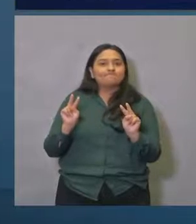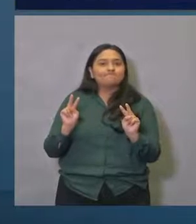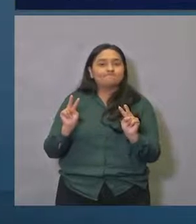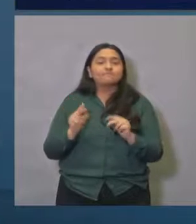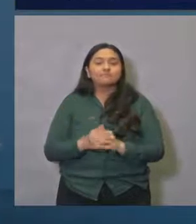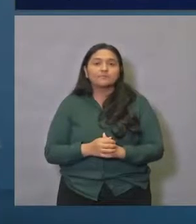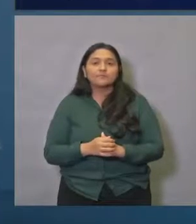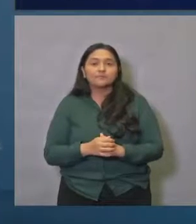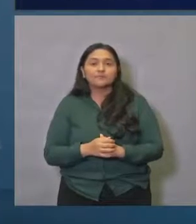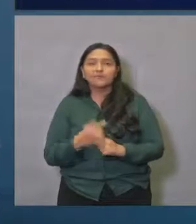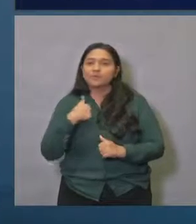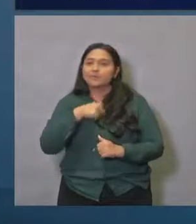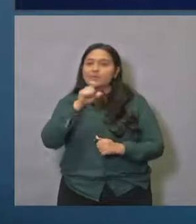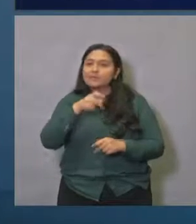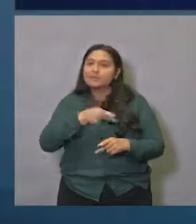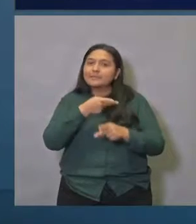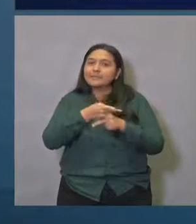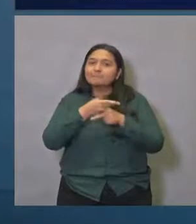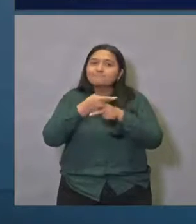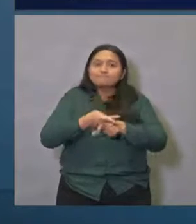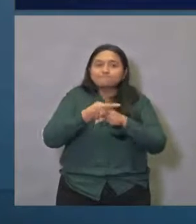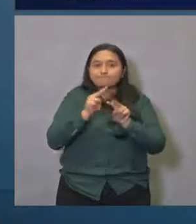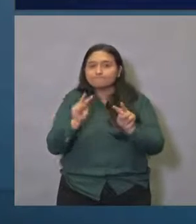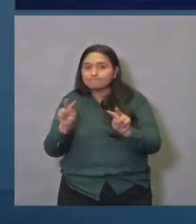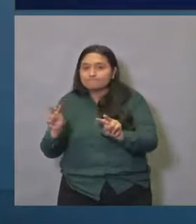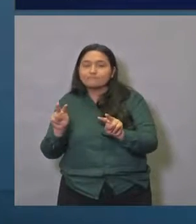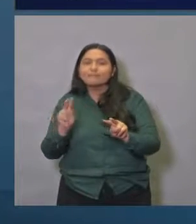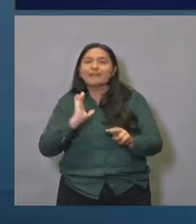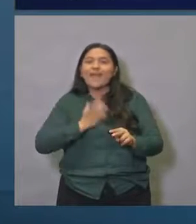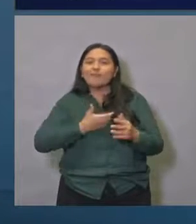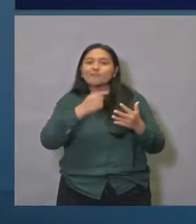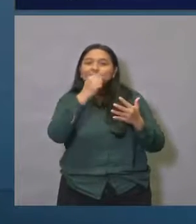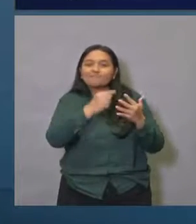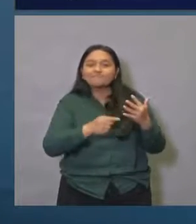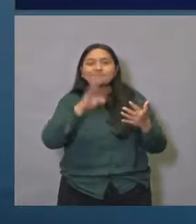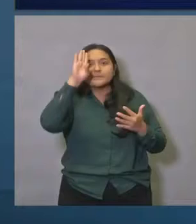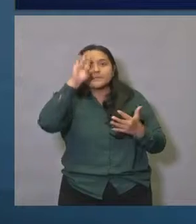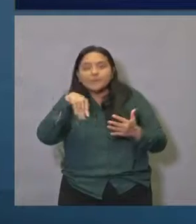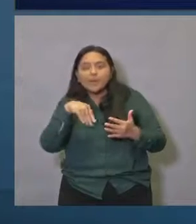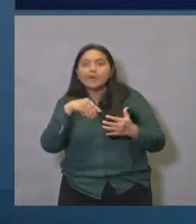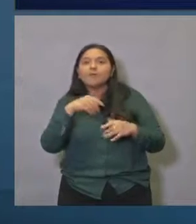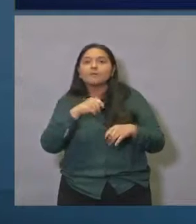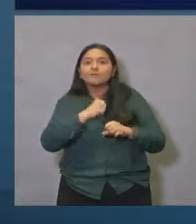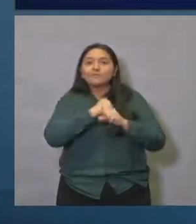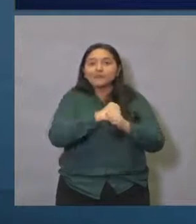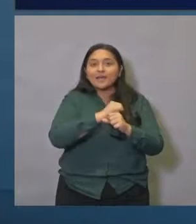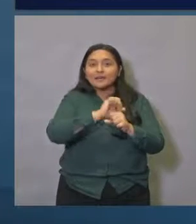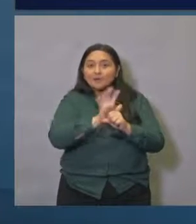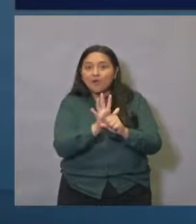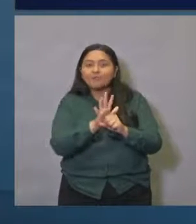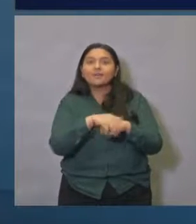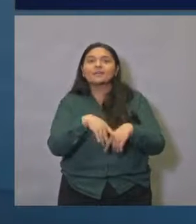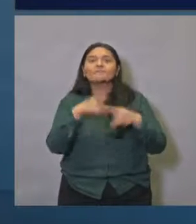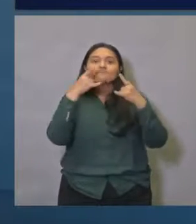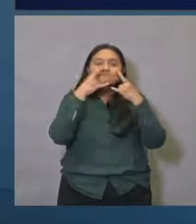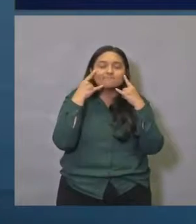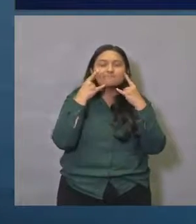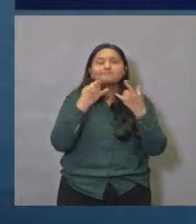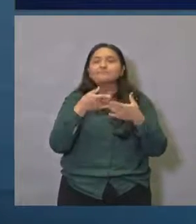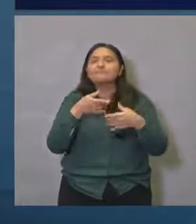BUT WE ALL NEED TO REMAIN VIGILANT. PLEASE KEEP CAUTION TO THE BASIC THINGS WE KNOW STOP THE